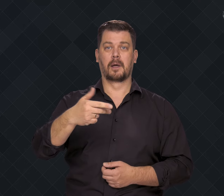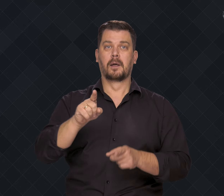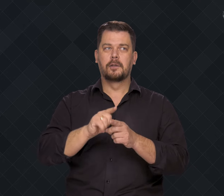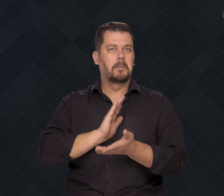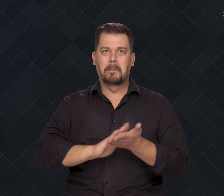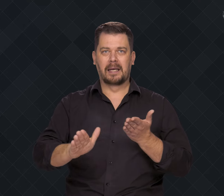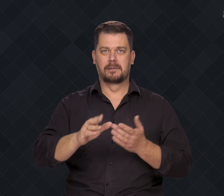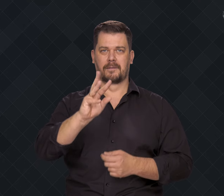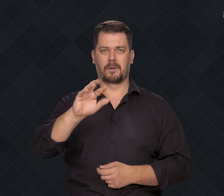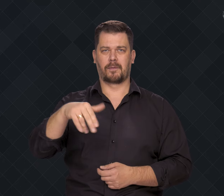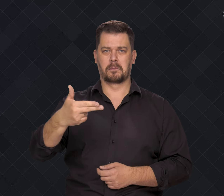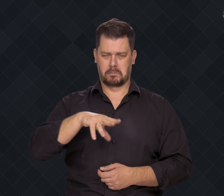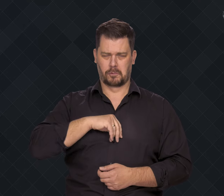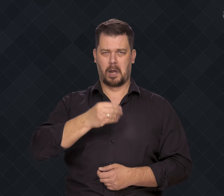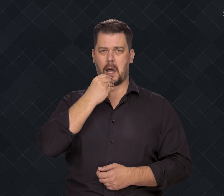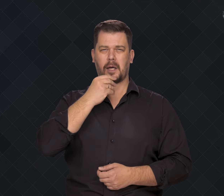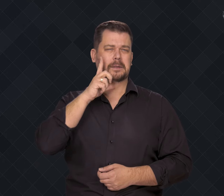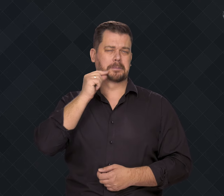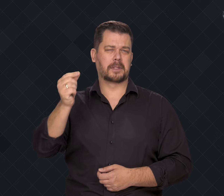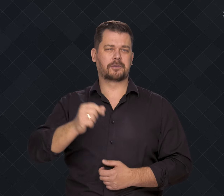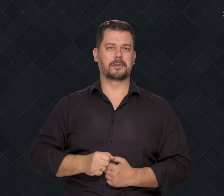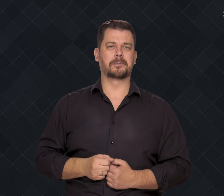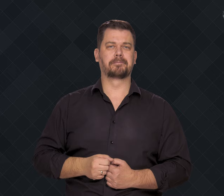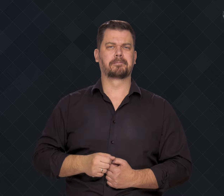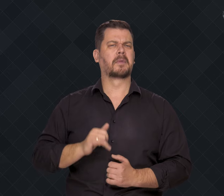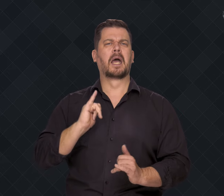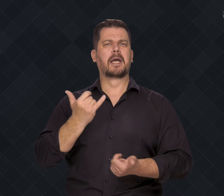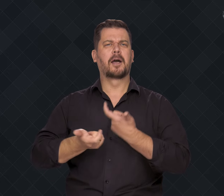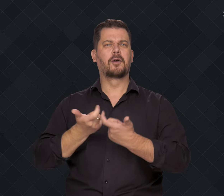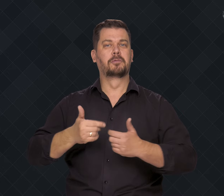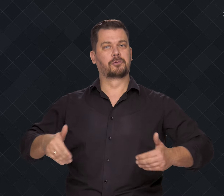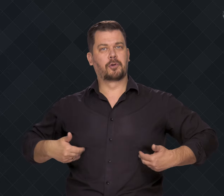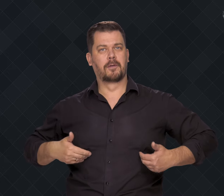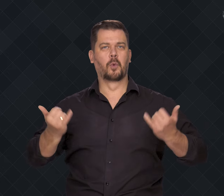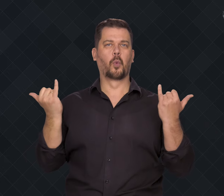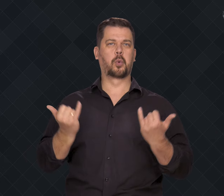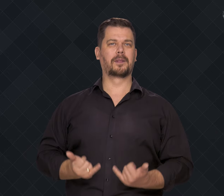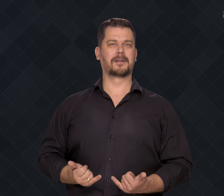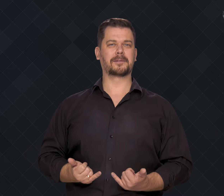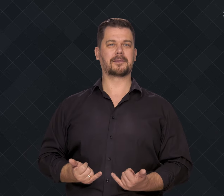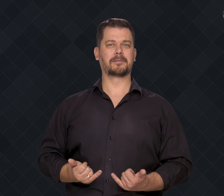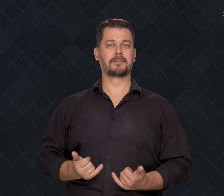or even completely without them. So what to do to recover and lose weight?